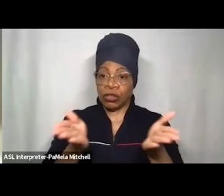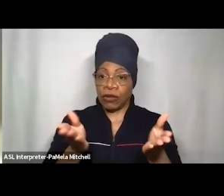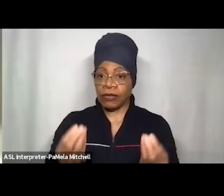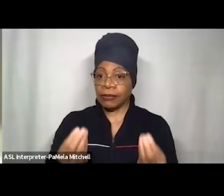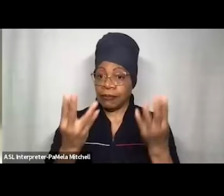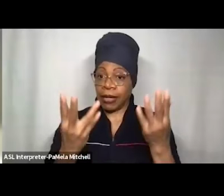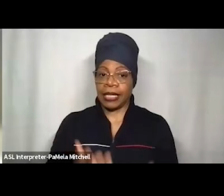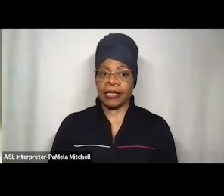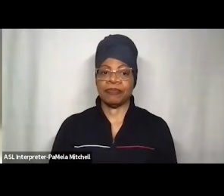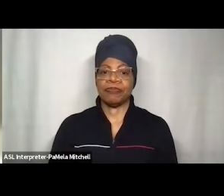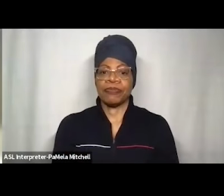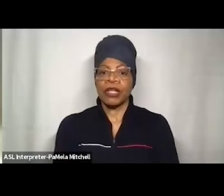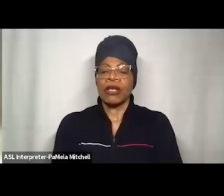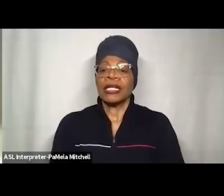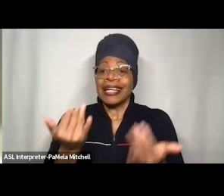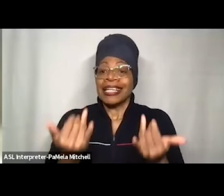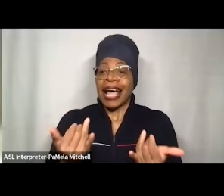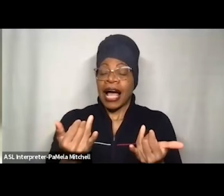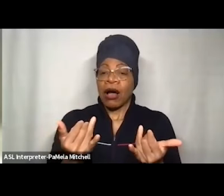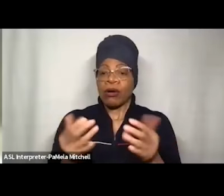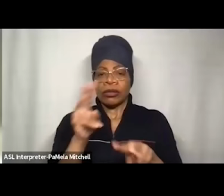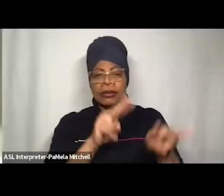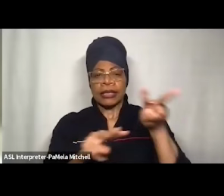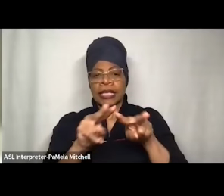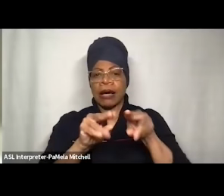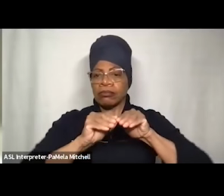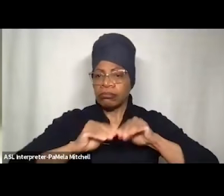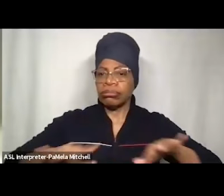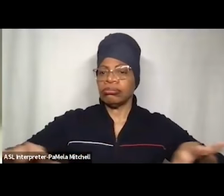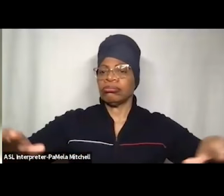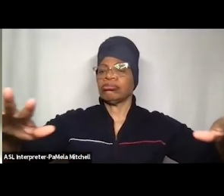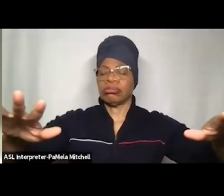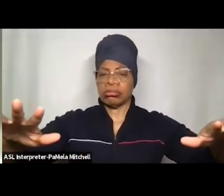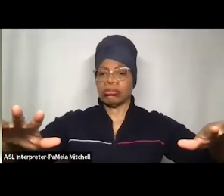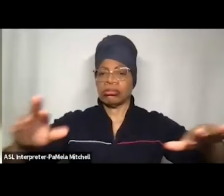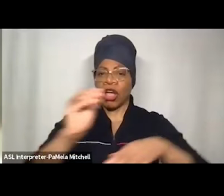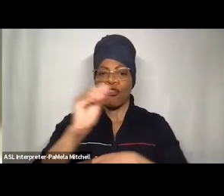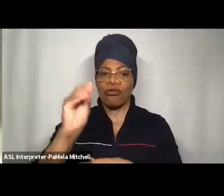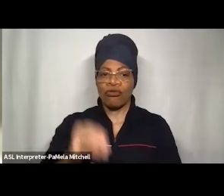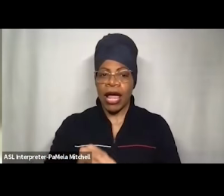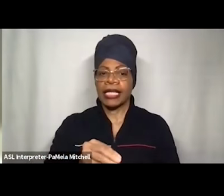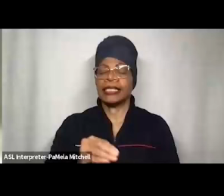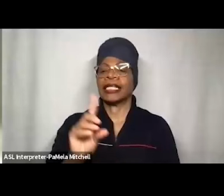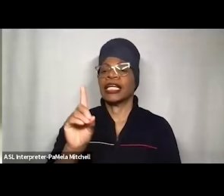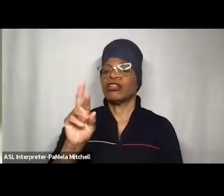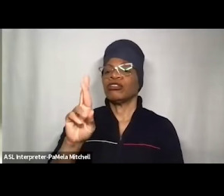Let's look at the prevalence rates for drug and alcohol use disorders in the justice system generally.